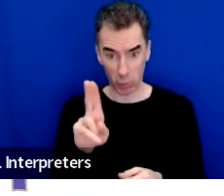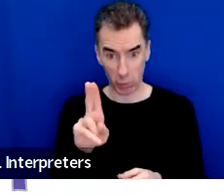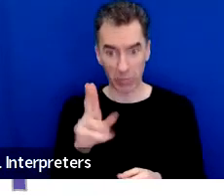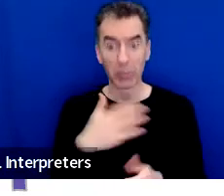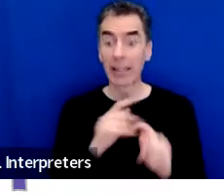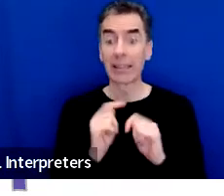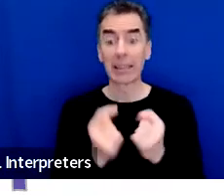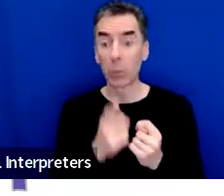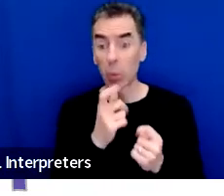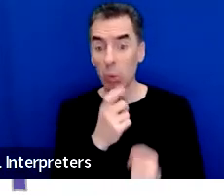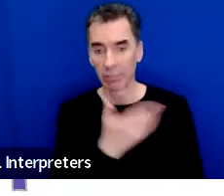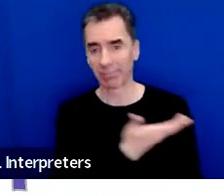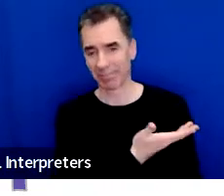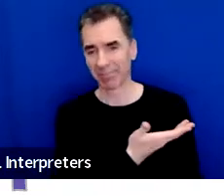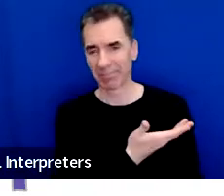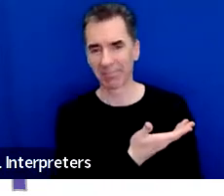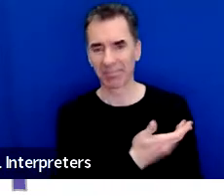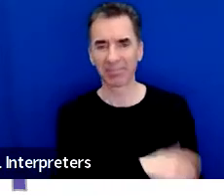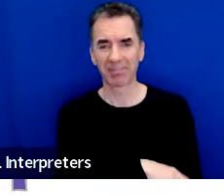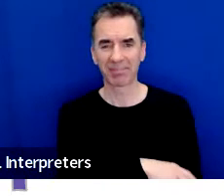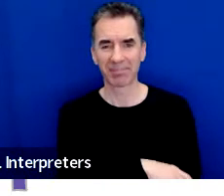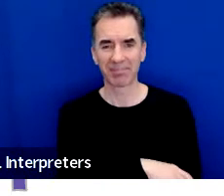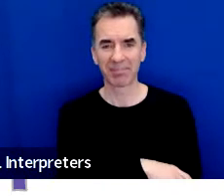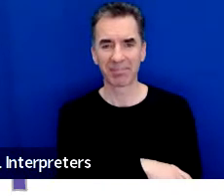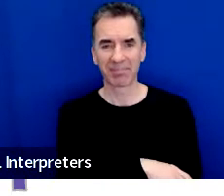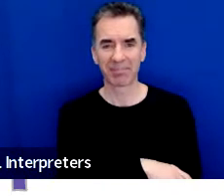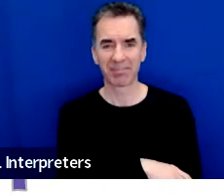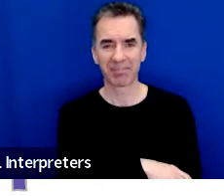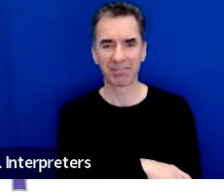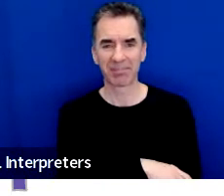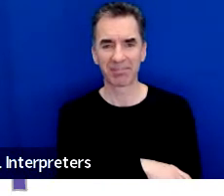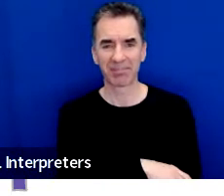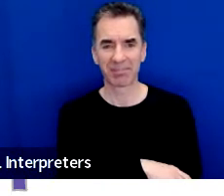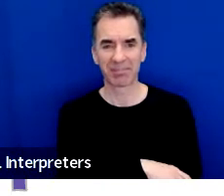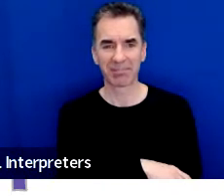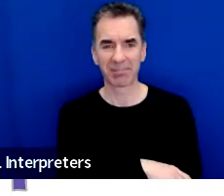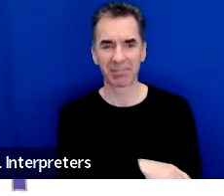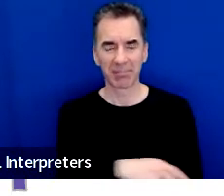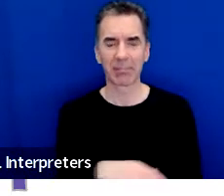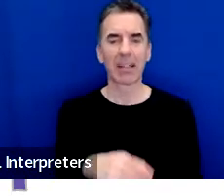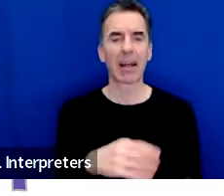This is some of our team, and I am like I said, I'm your account project manager. We have our sales rep here also.